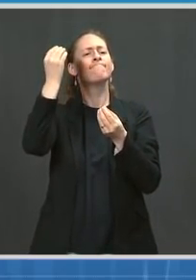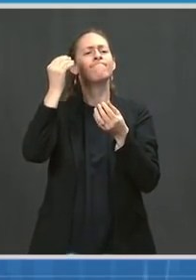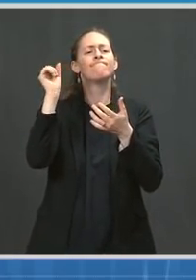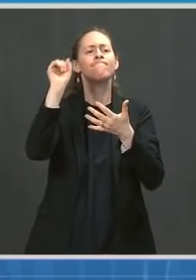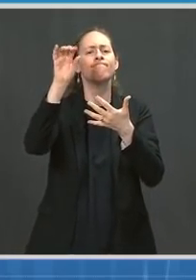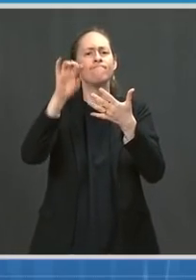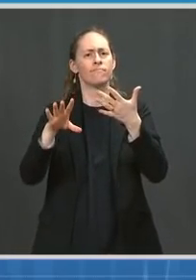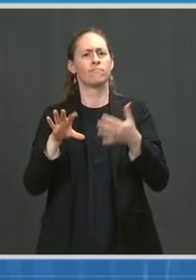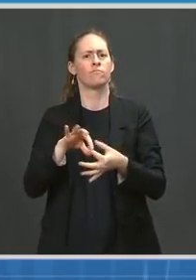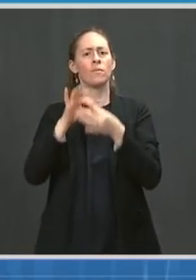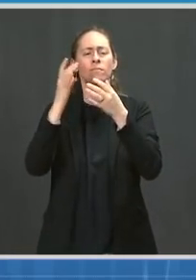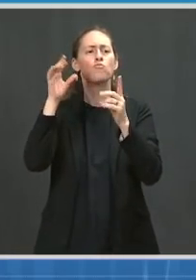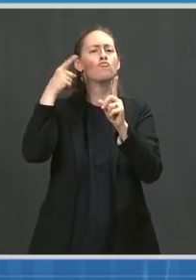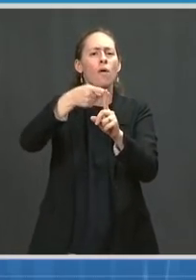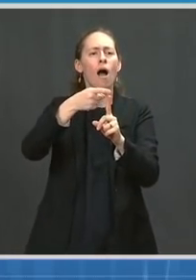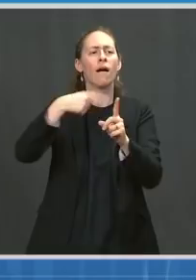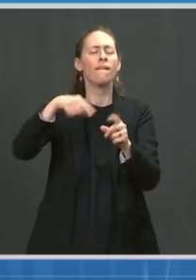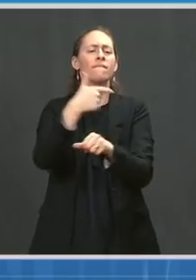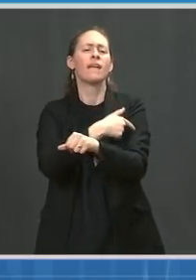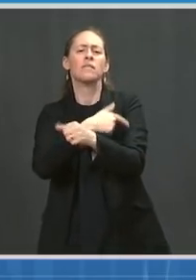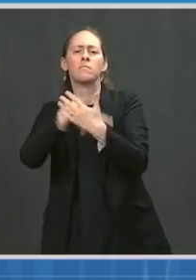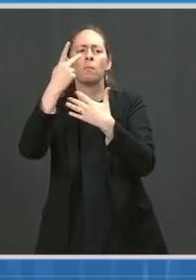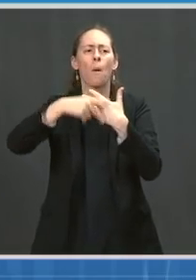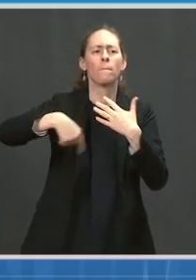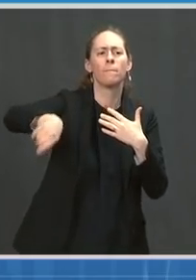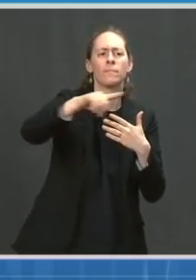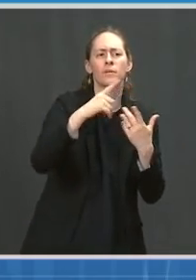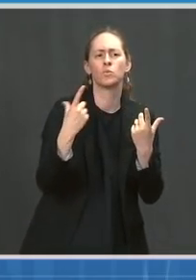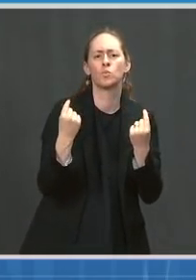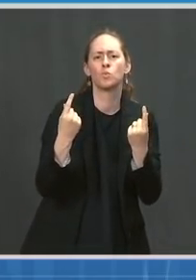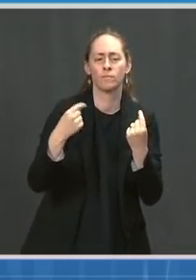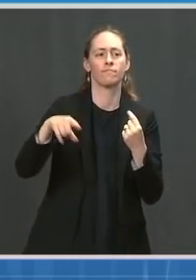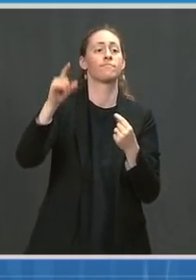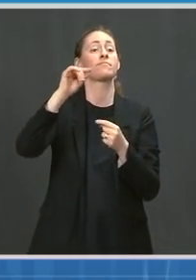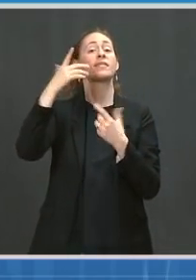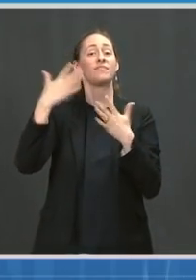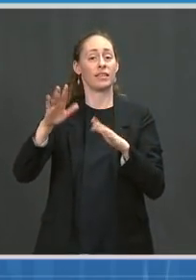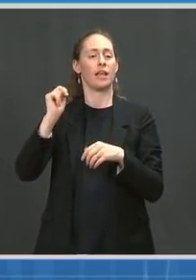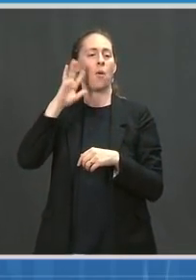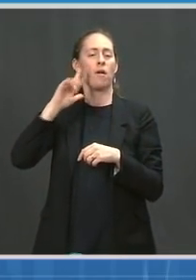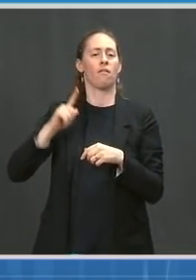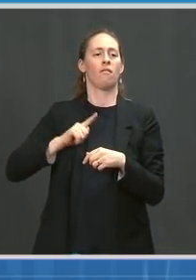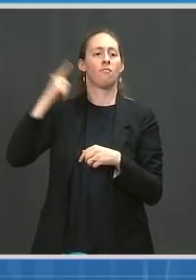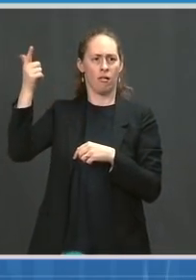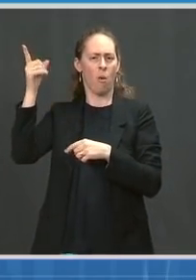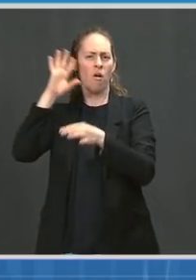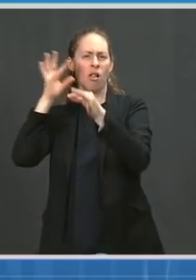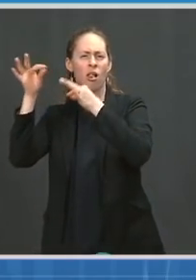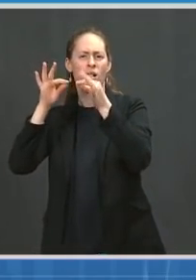Then I'll turn it to Dr. Walensky for an update on the state of the pandemic and on the Johnson & Johnson pause,